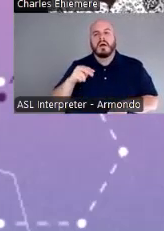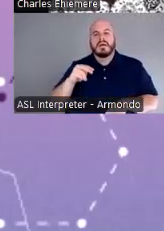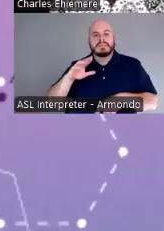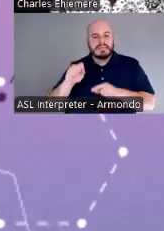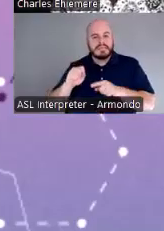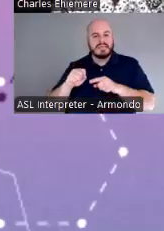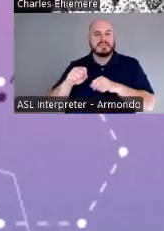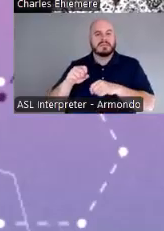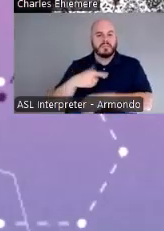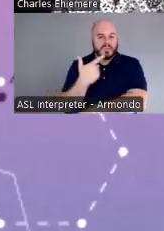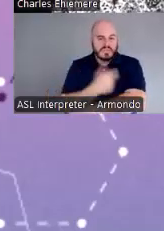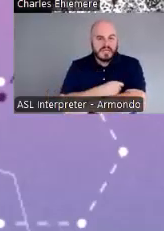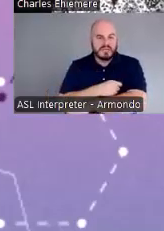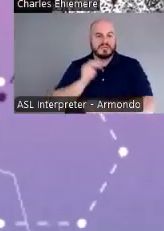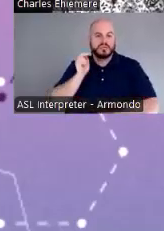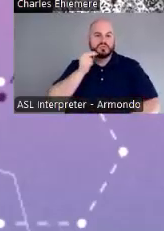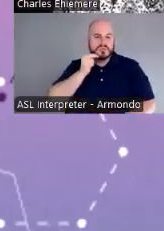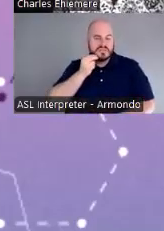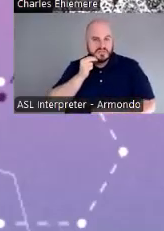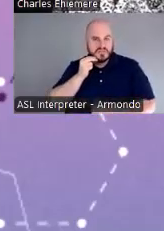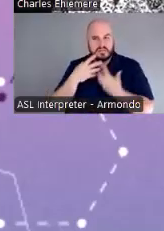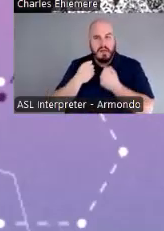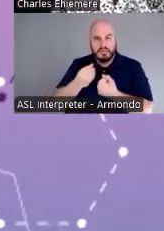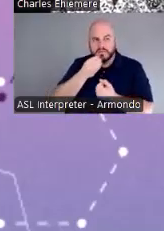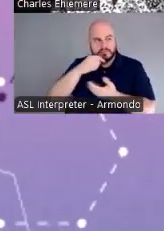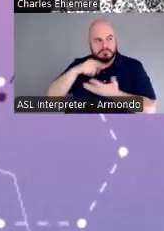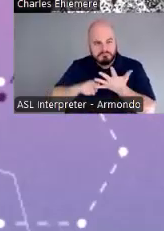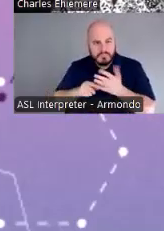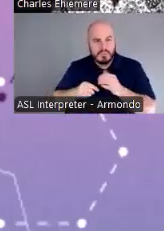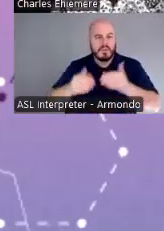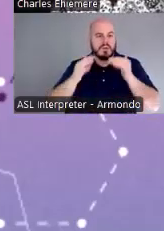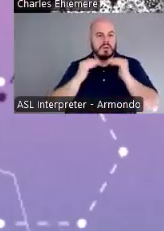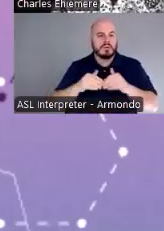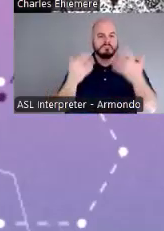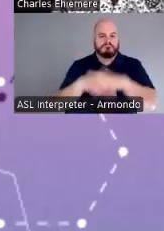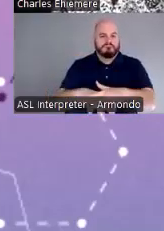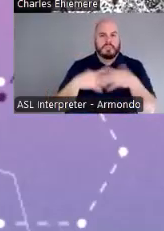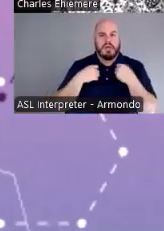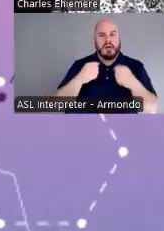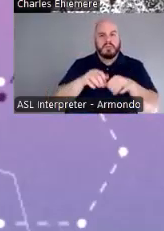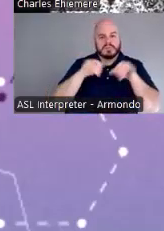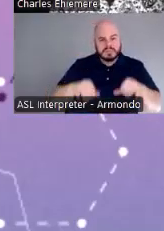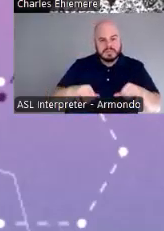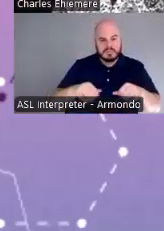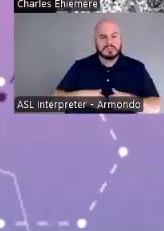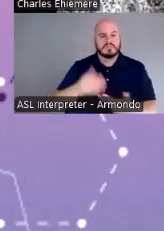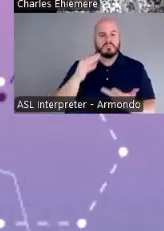look at immunization, nutrition, as well as integrating it generally in health systems.